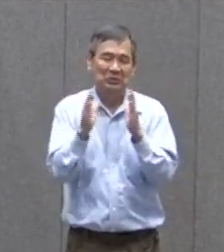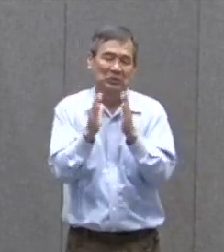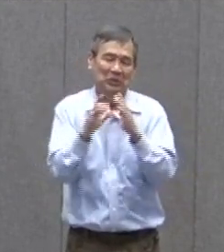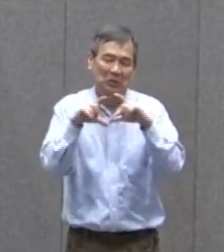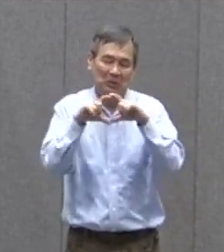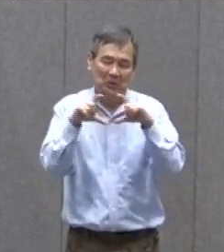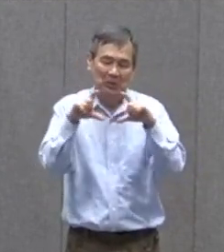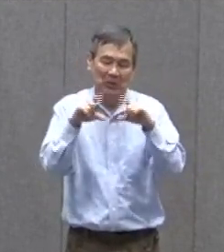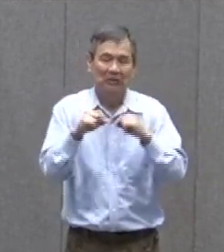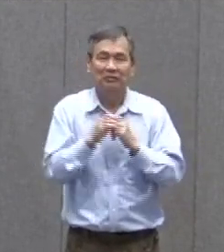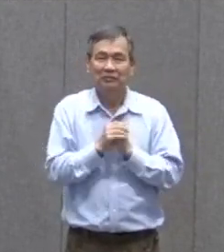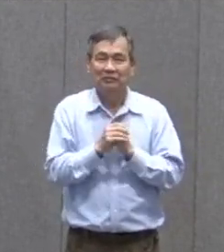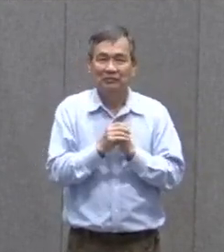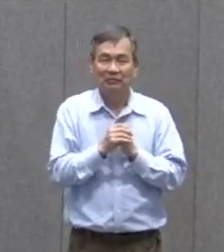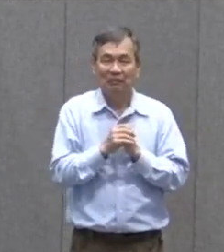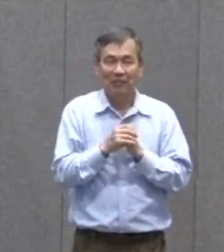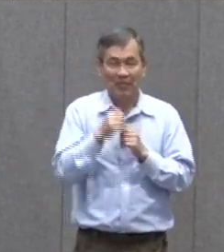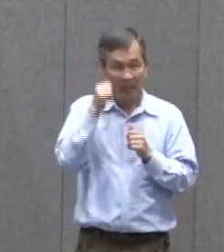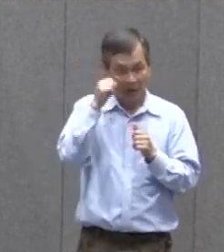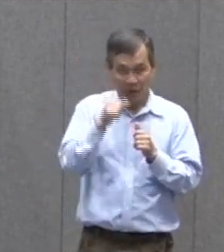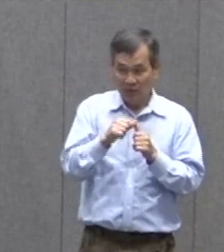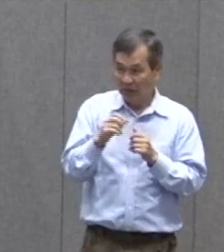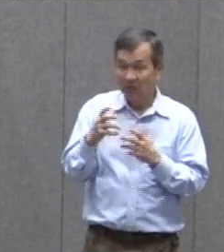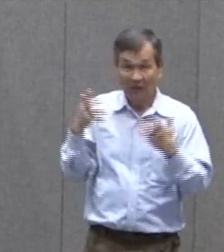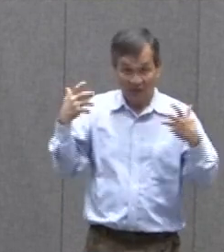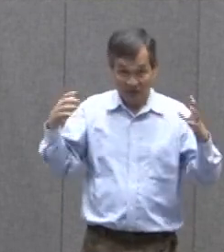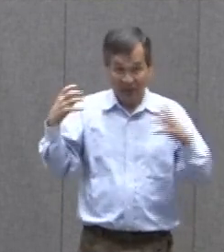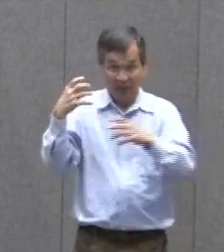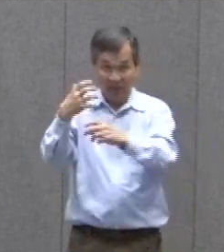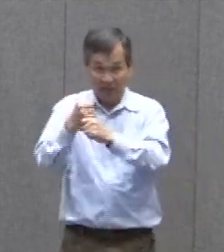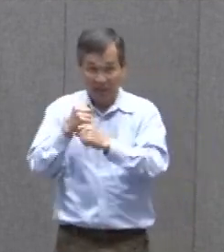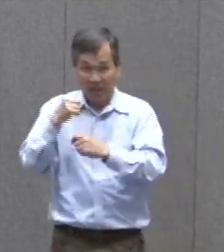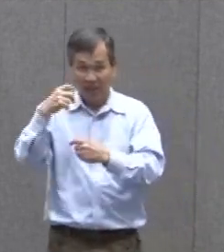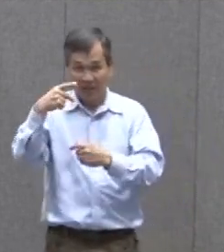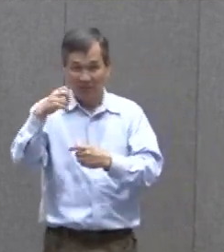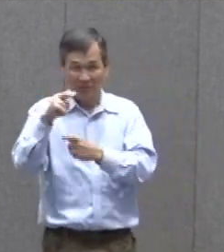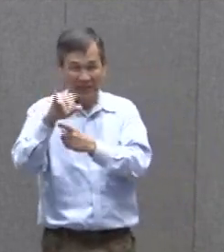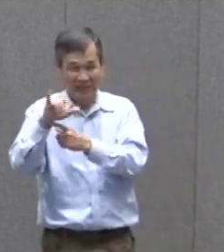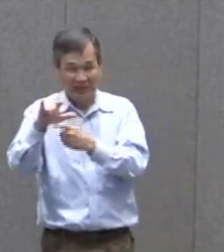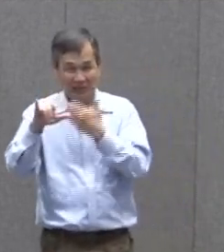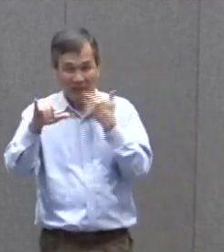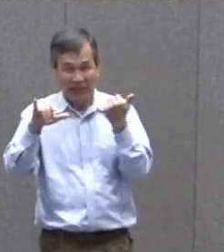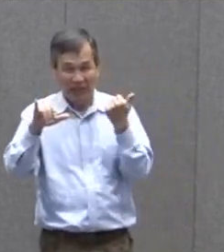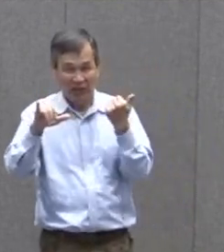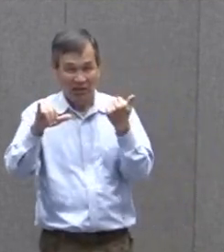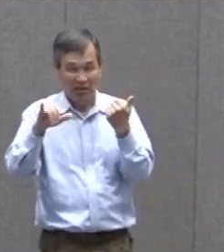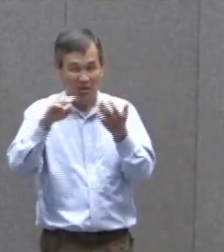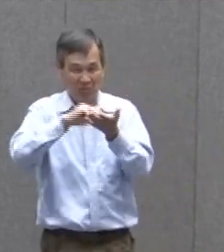And remember, I want you to use a pencil so that it's harder to see the numbers from the other side.